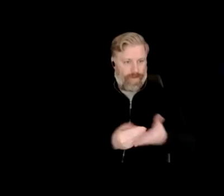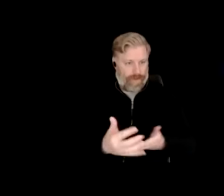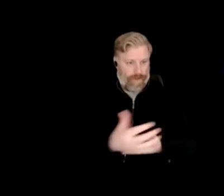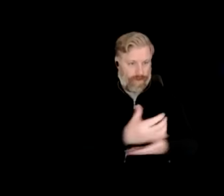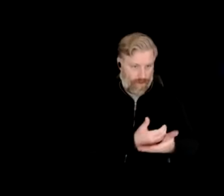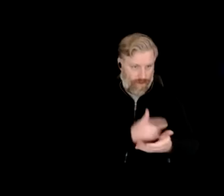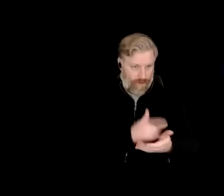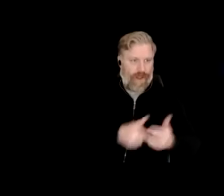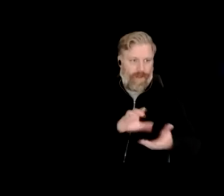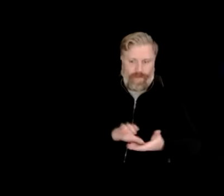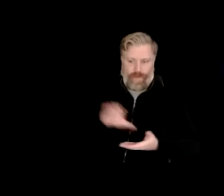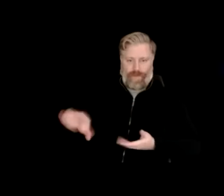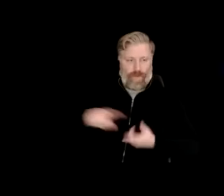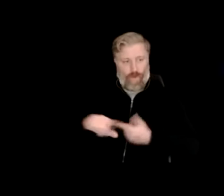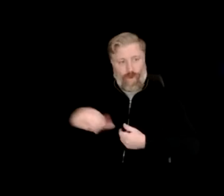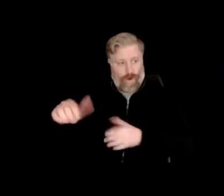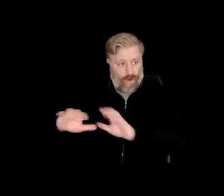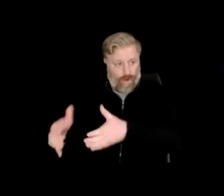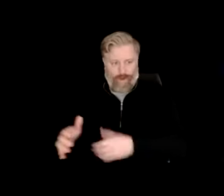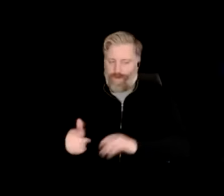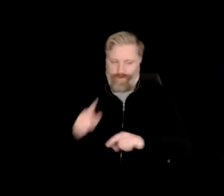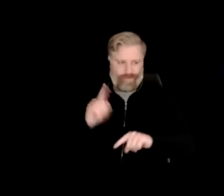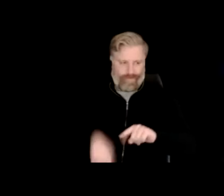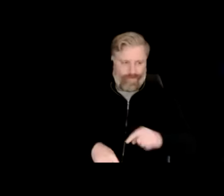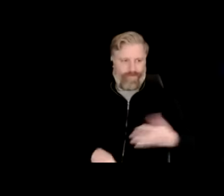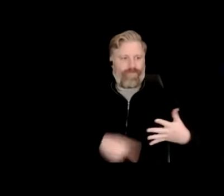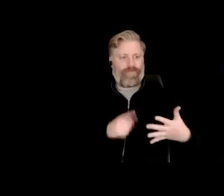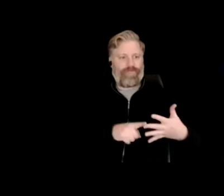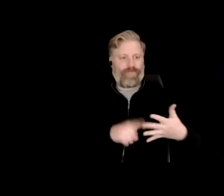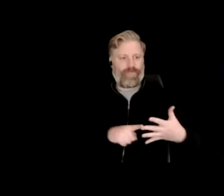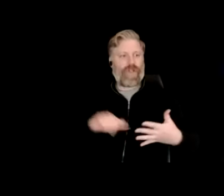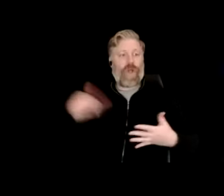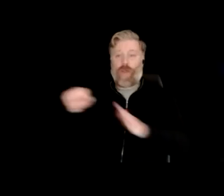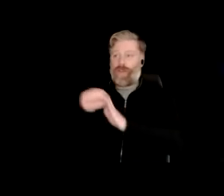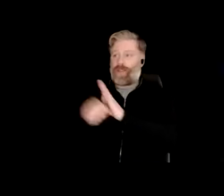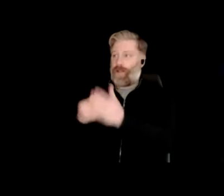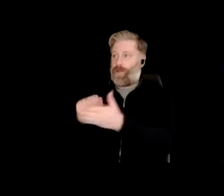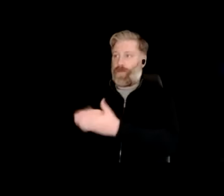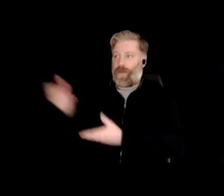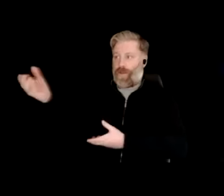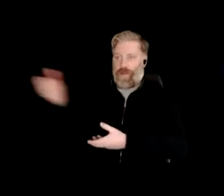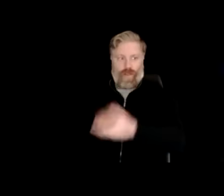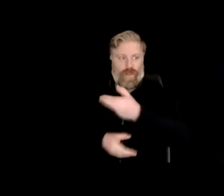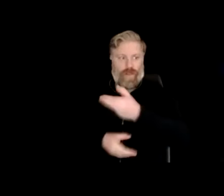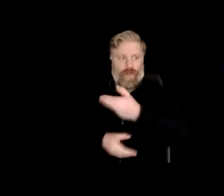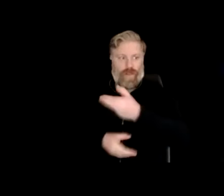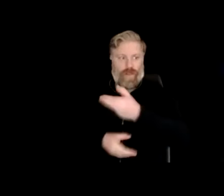Substituting other state dollars, arts education projects review this closely in the guidelines.